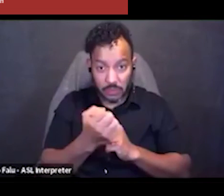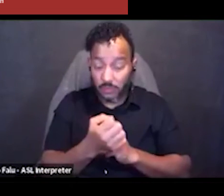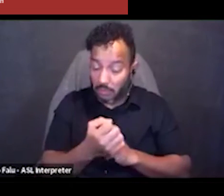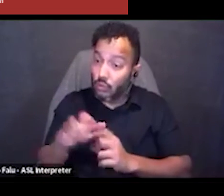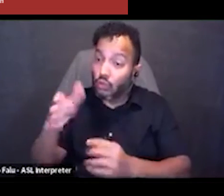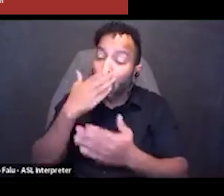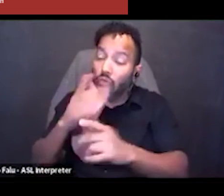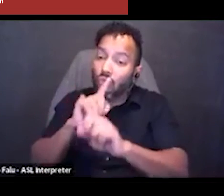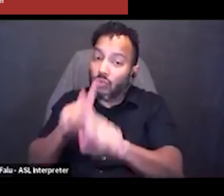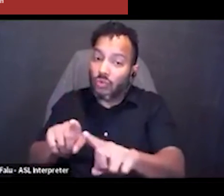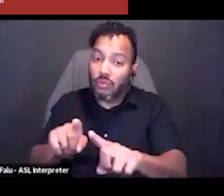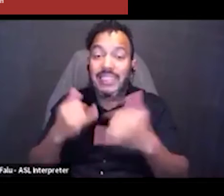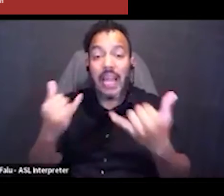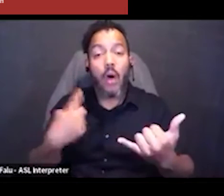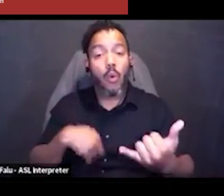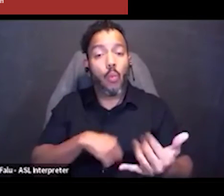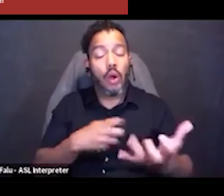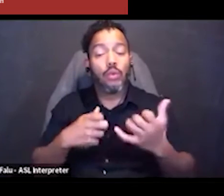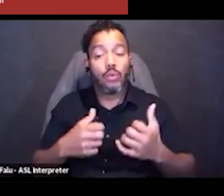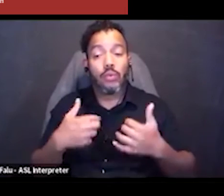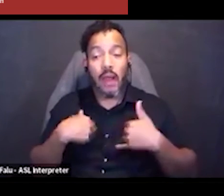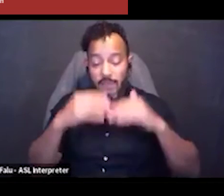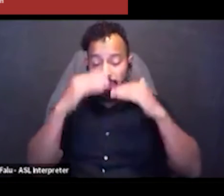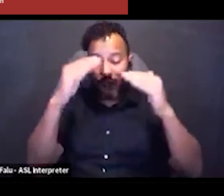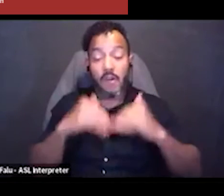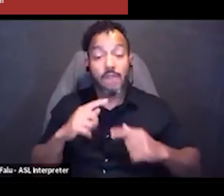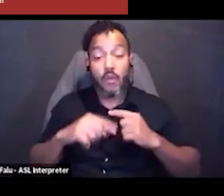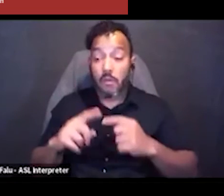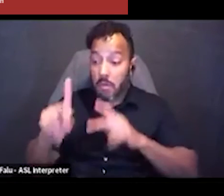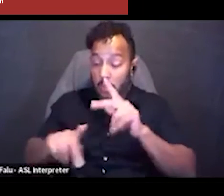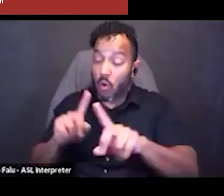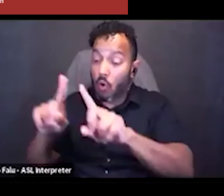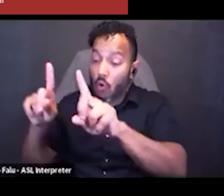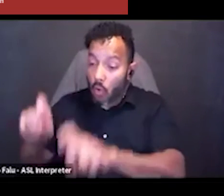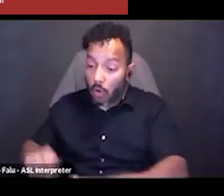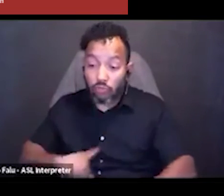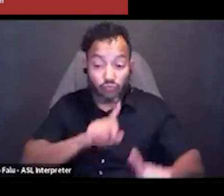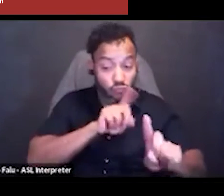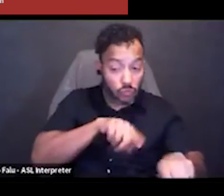We have about 15 minutes for Q&A from the audience.